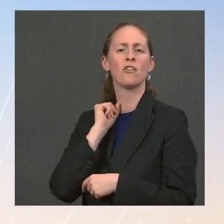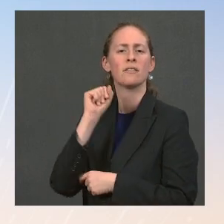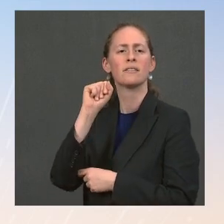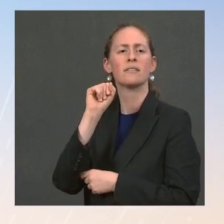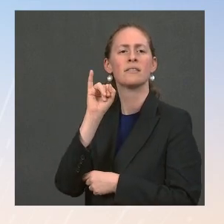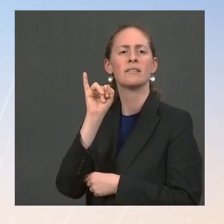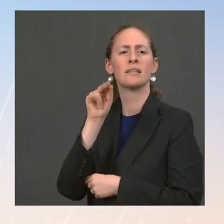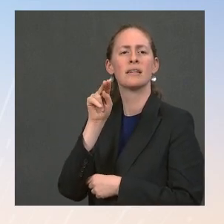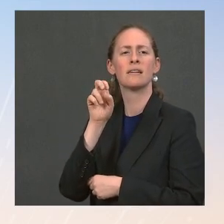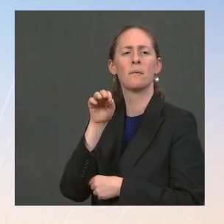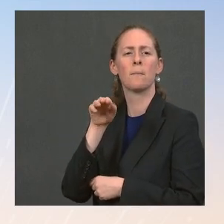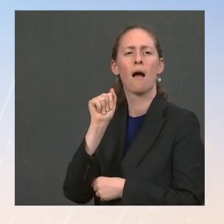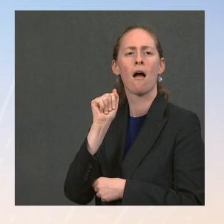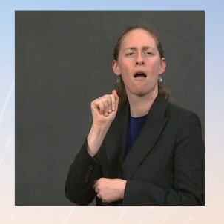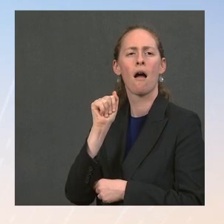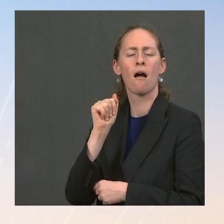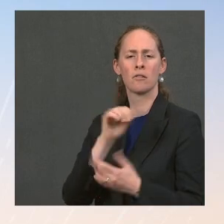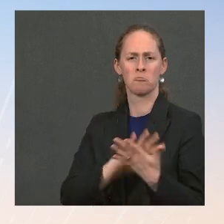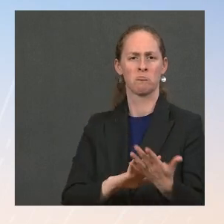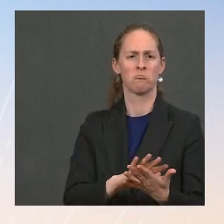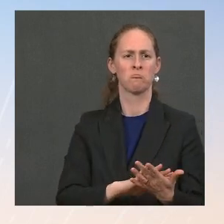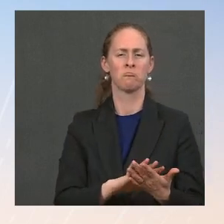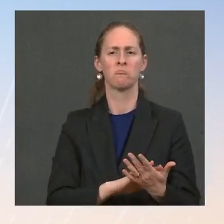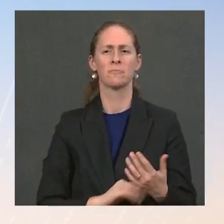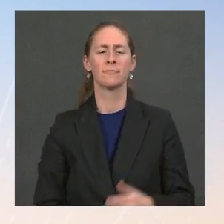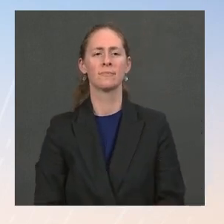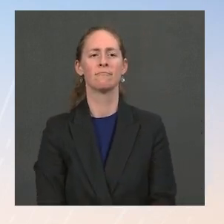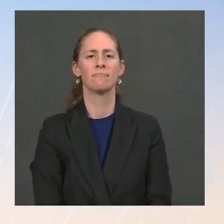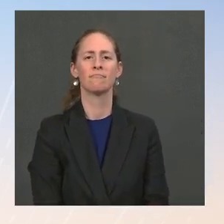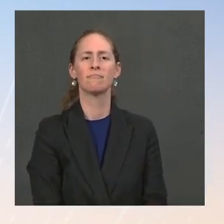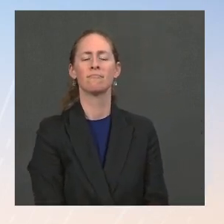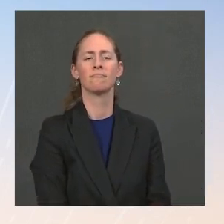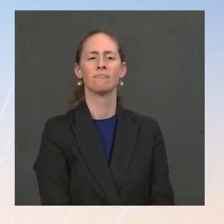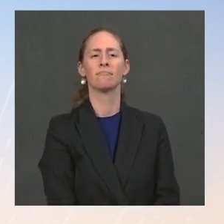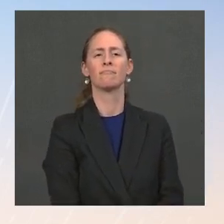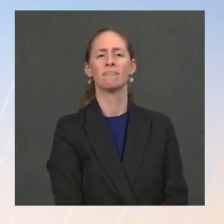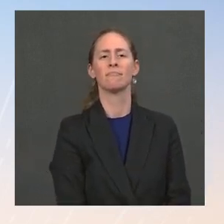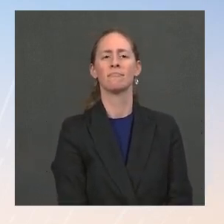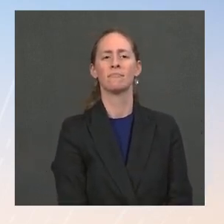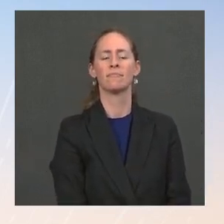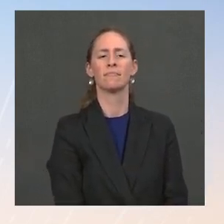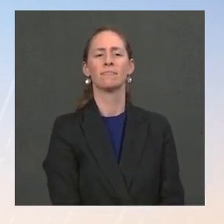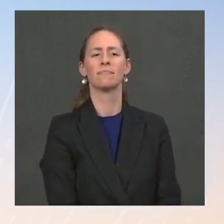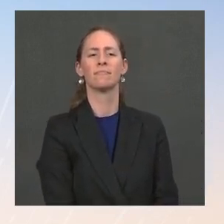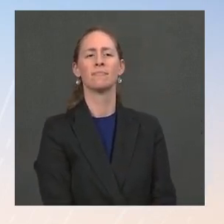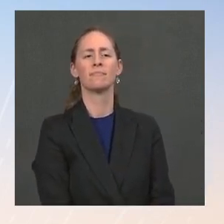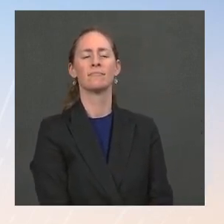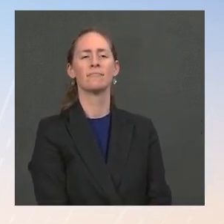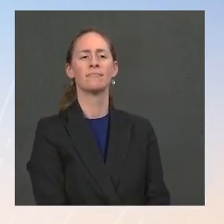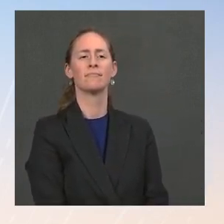I mean, I would say, I talked to the President about this, maybe two days ago -- it's all running together; in the last few days,